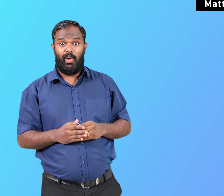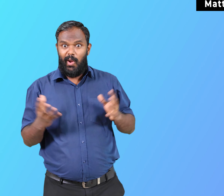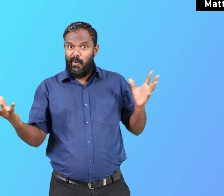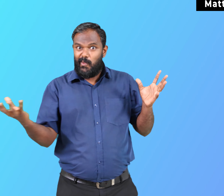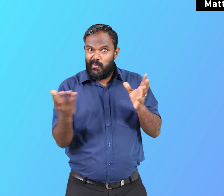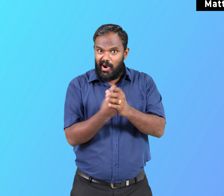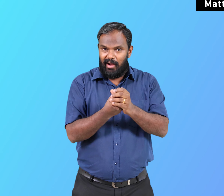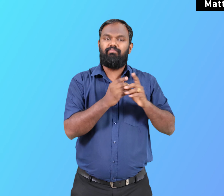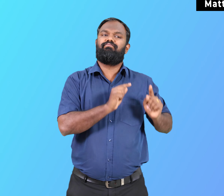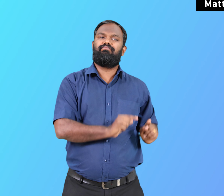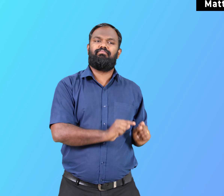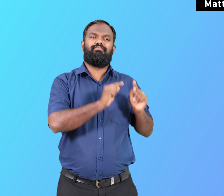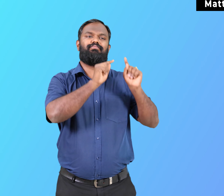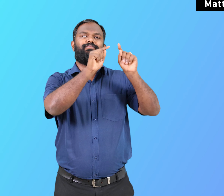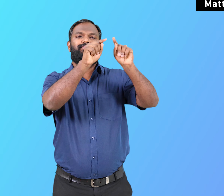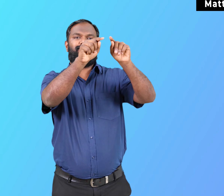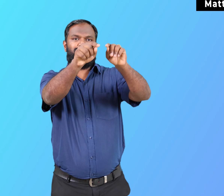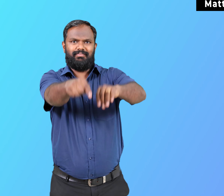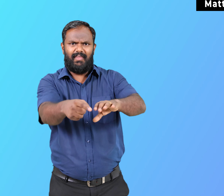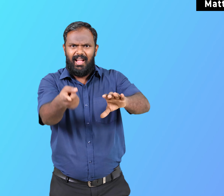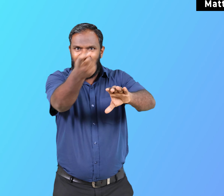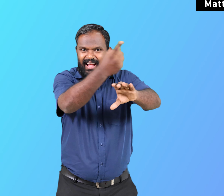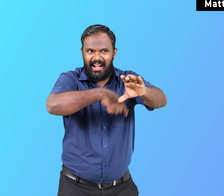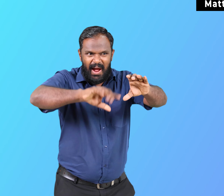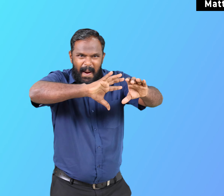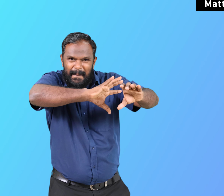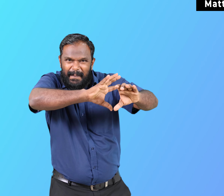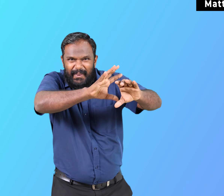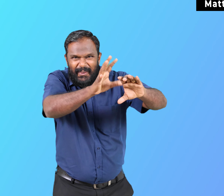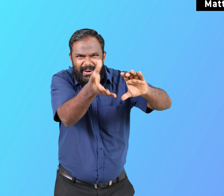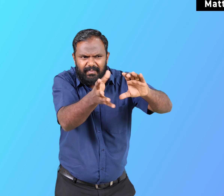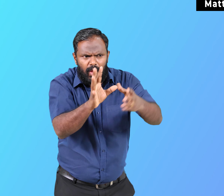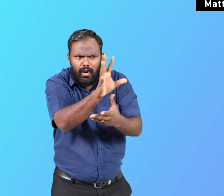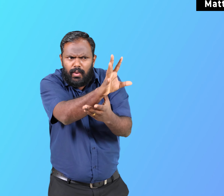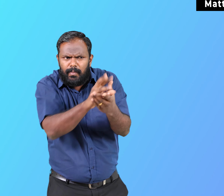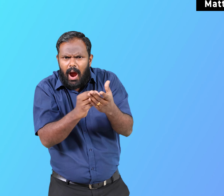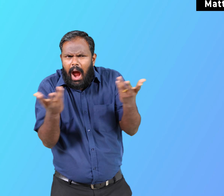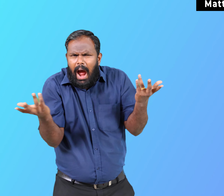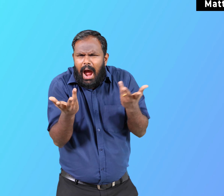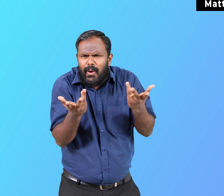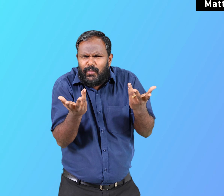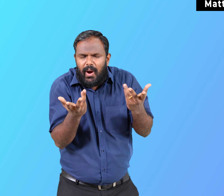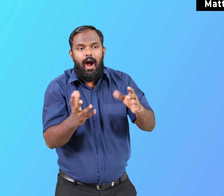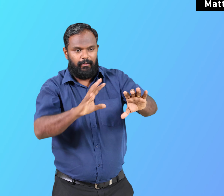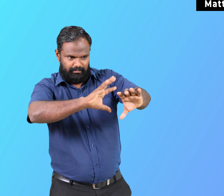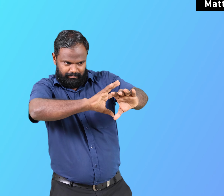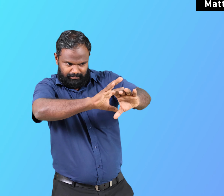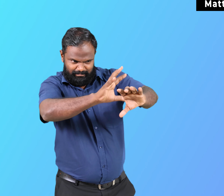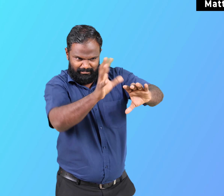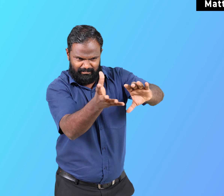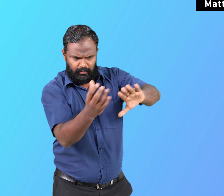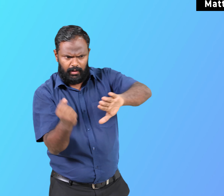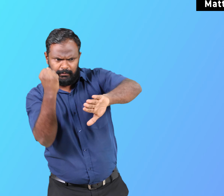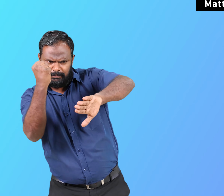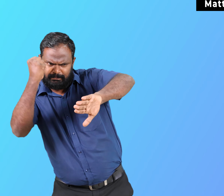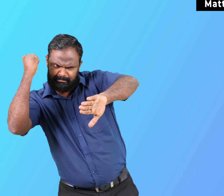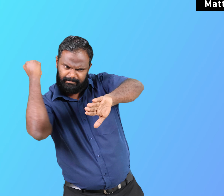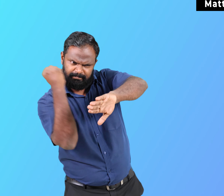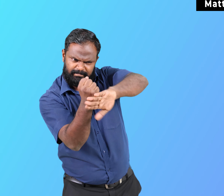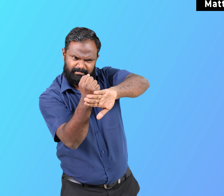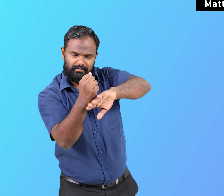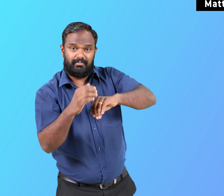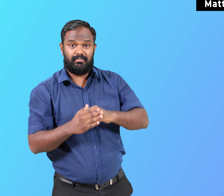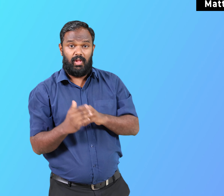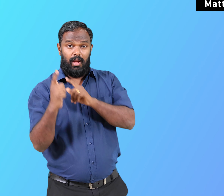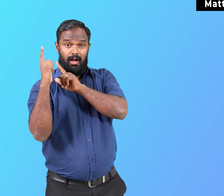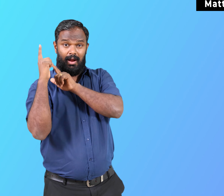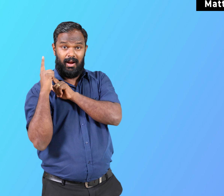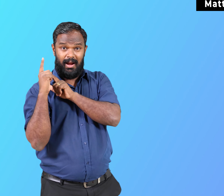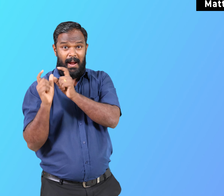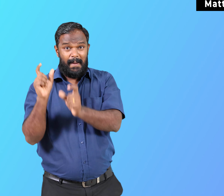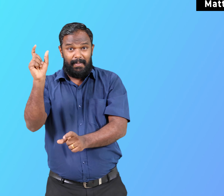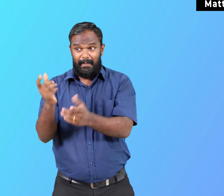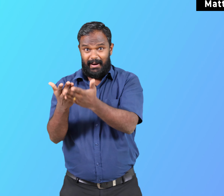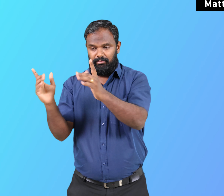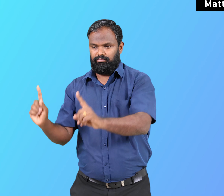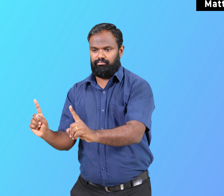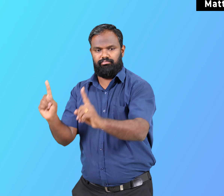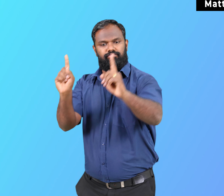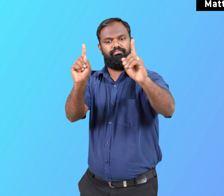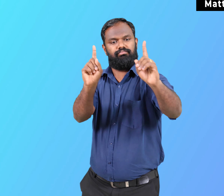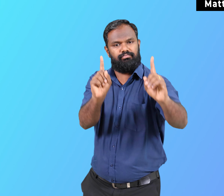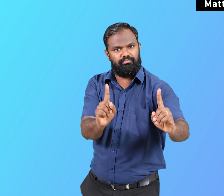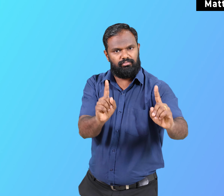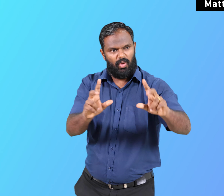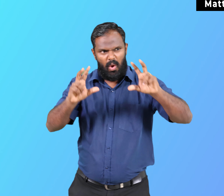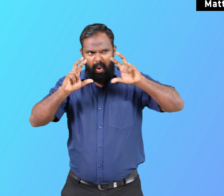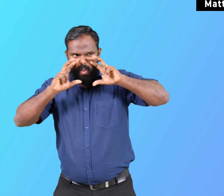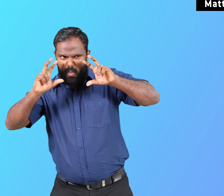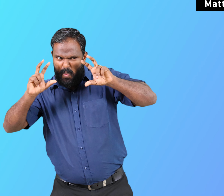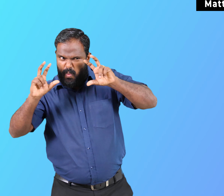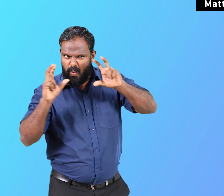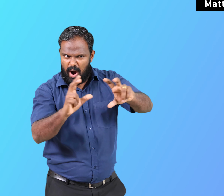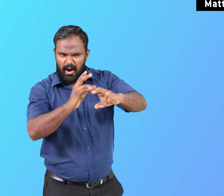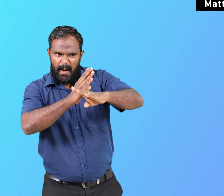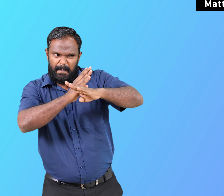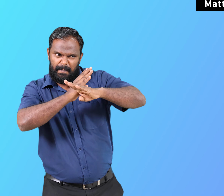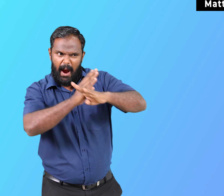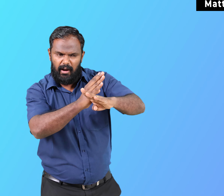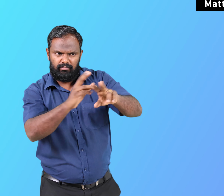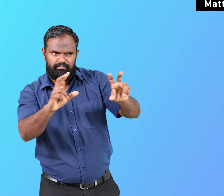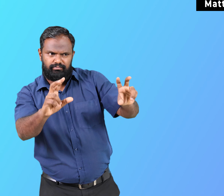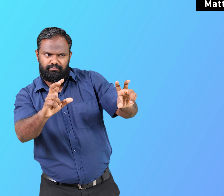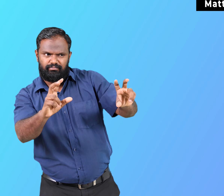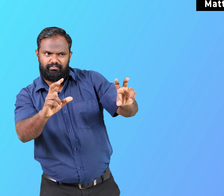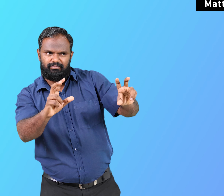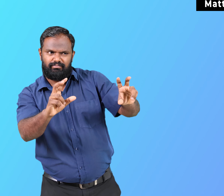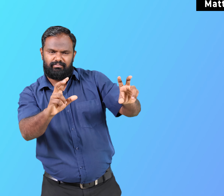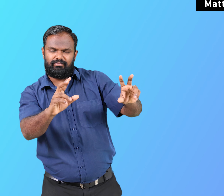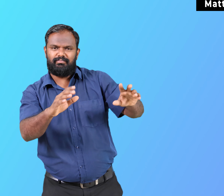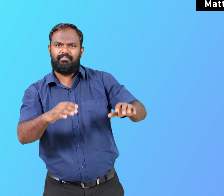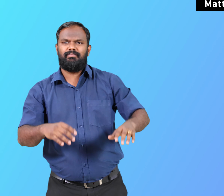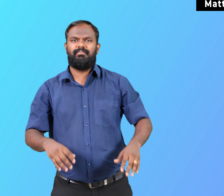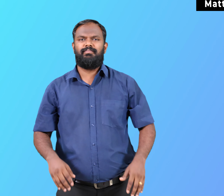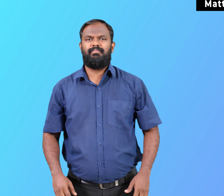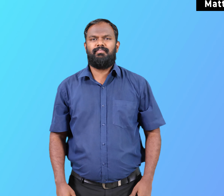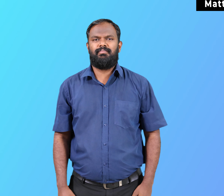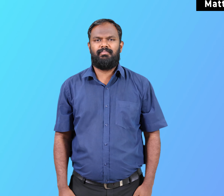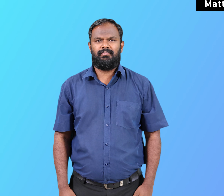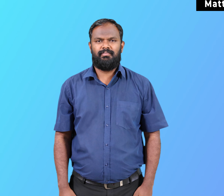So they all went to the tomb and made it safe from thieves. They did this by sealing the stone in the entrance and putting soldiers there to guard it.